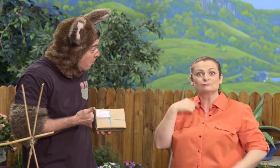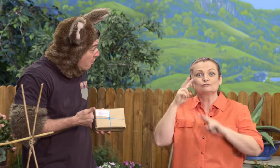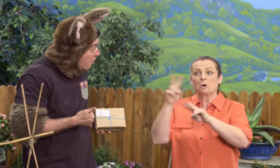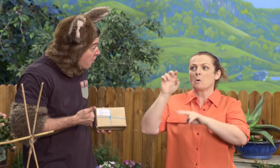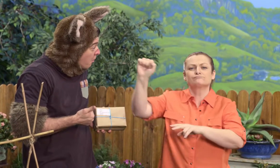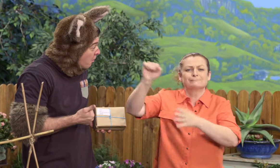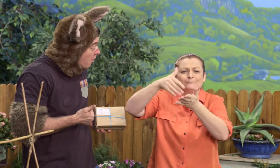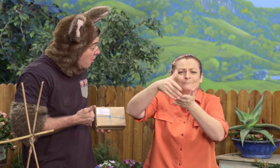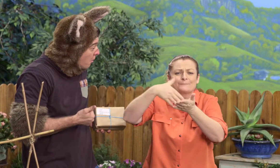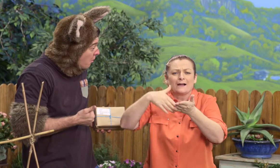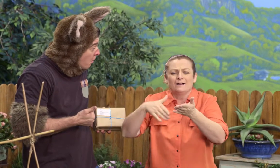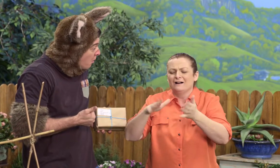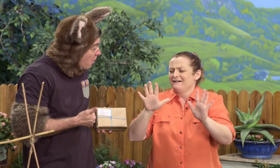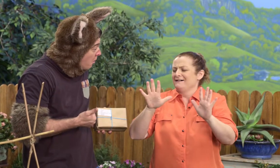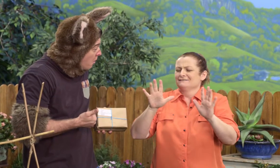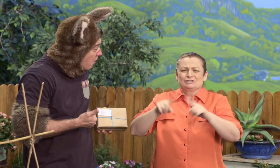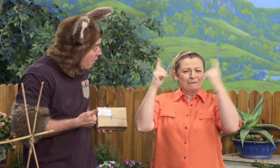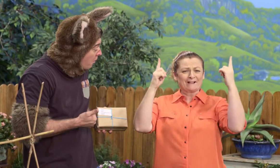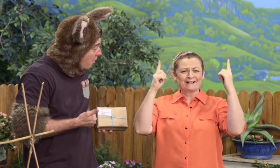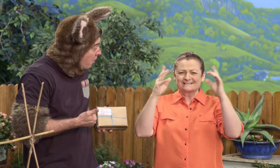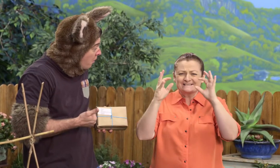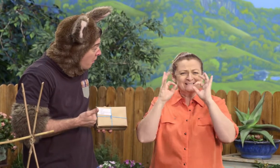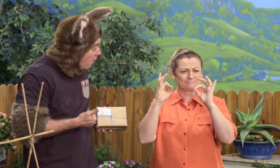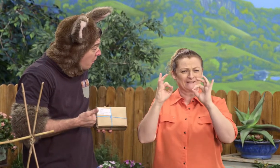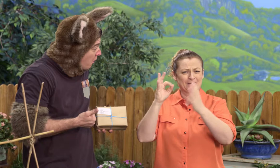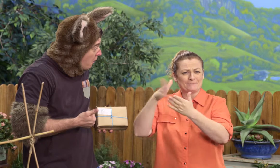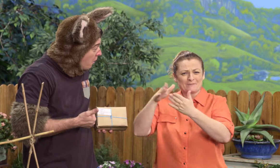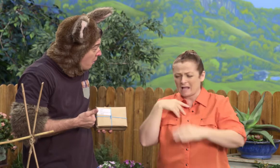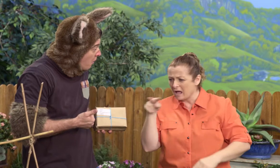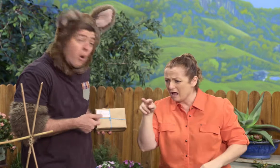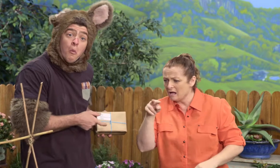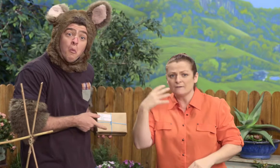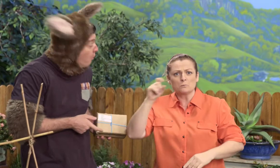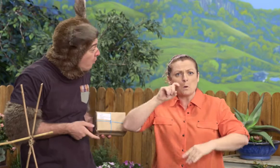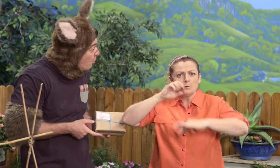I've seen some of her artwork, and the way she paints is so unique. It's beautiful.